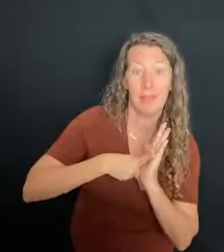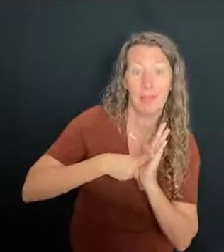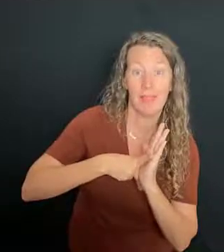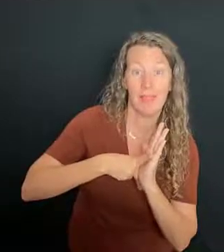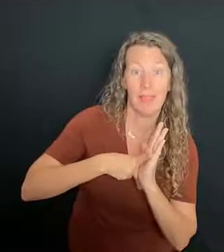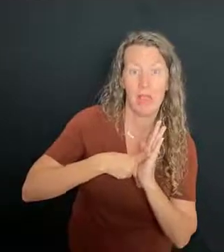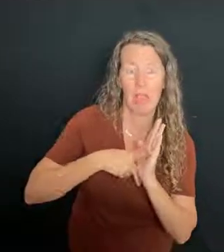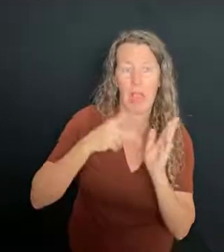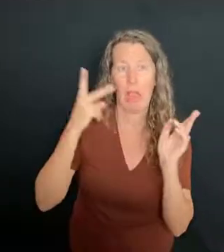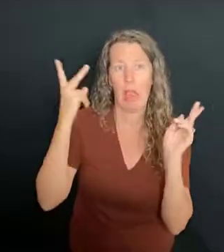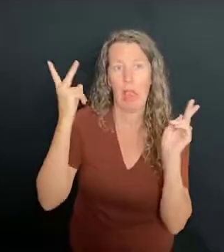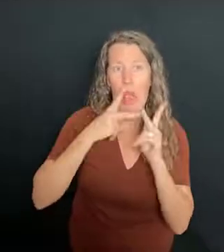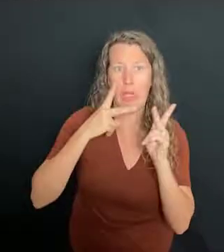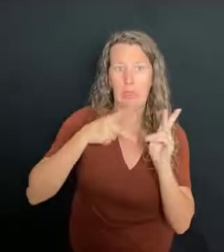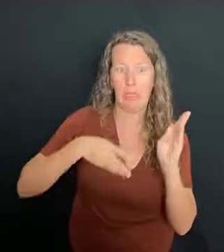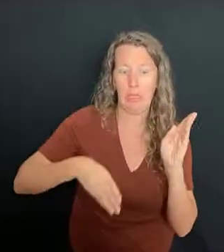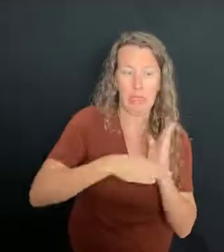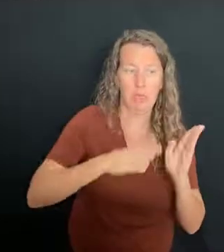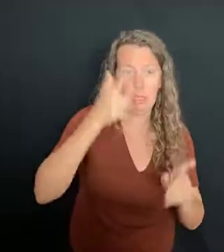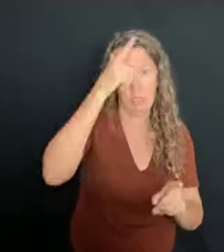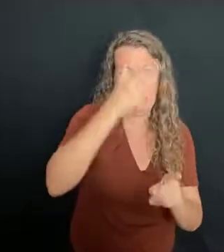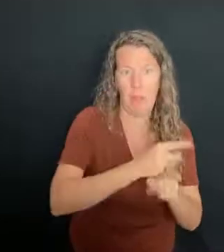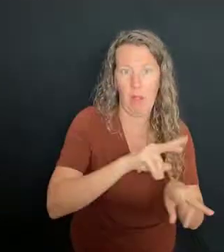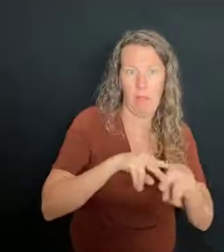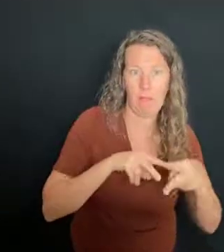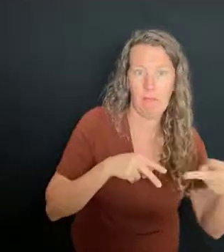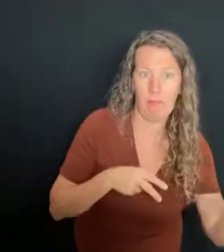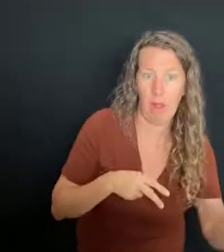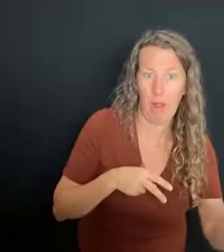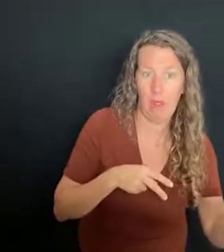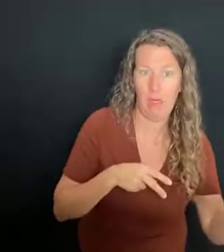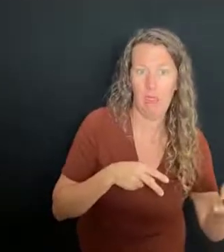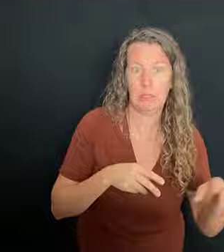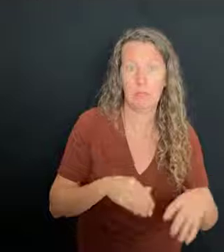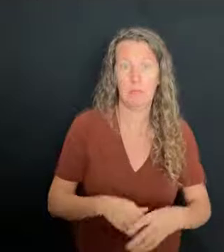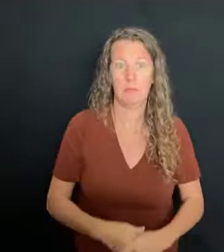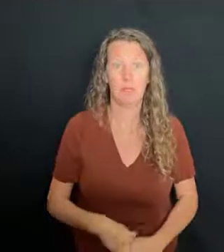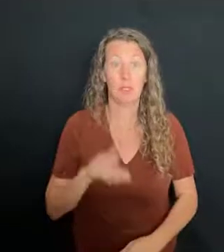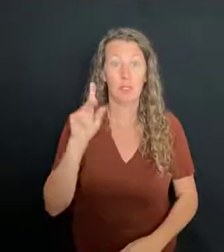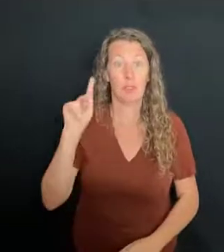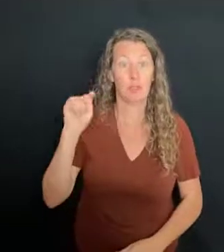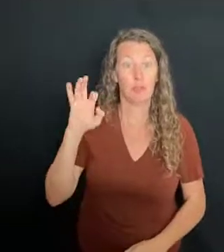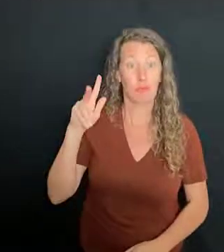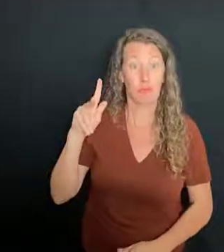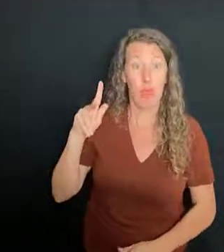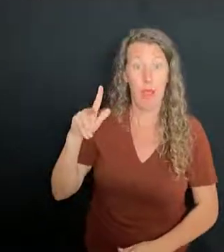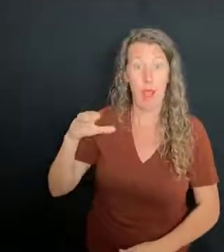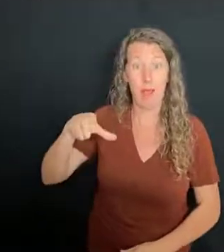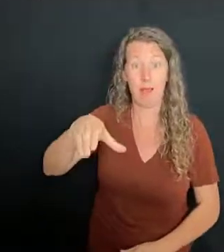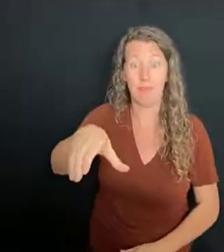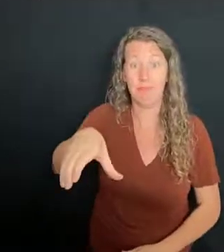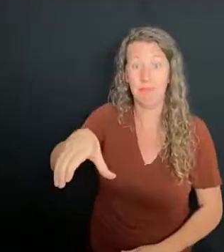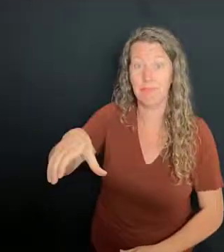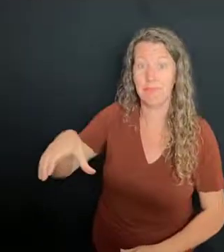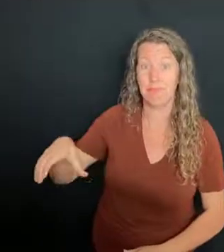She knocks over a frowning, brown-haired boy who sits on the floor. A toy truck falling through the air beside him.